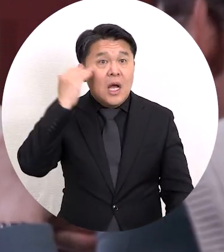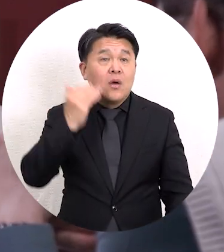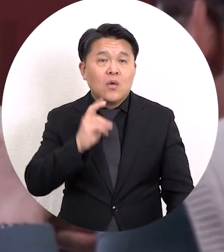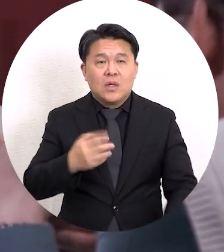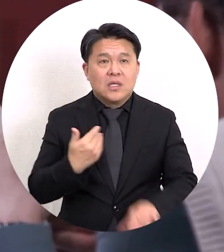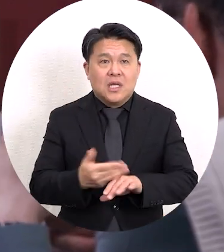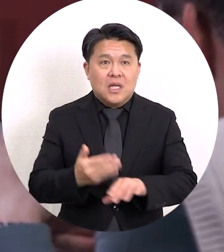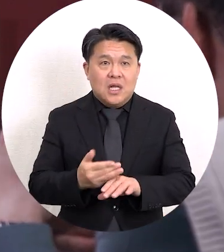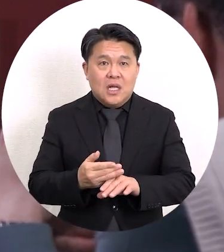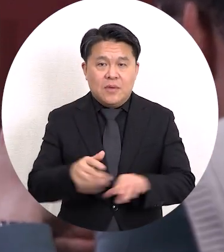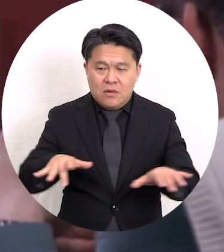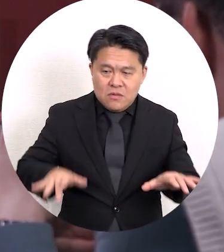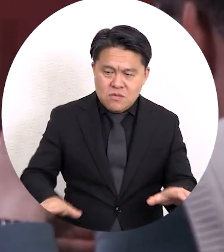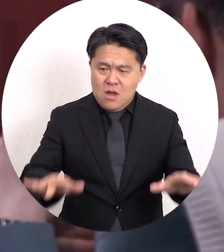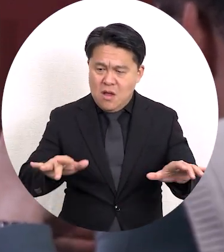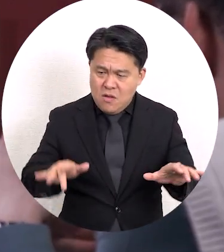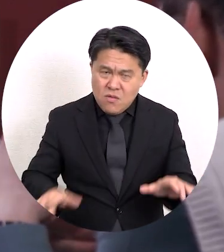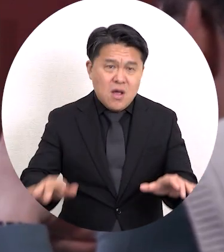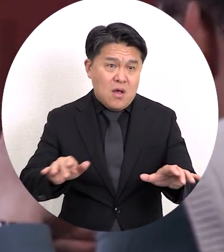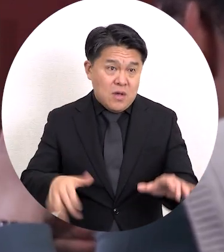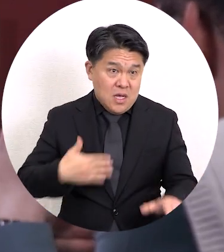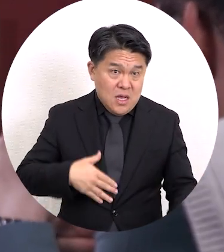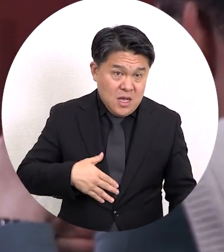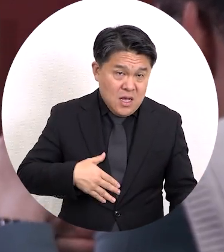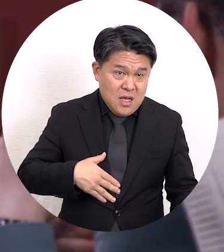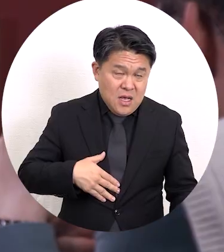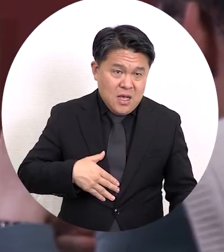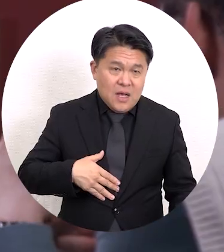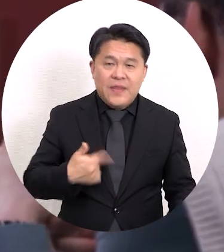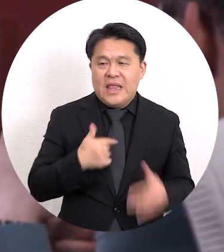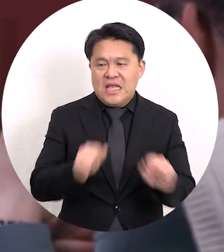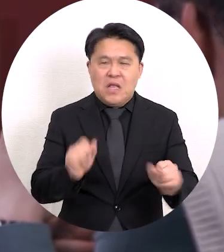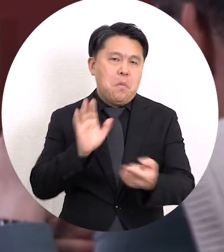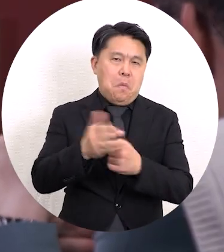require the musician to infuse life into the sound by pushing and shaping the tone, making the sound feel dynamic and alive.